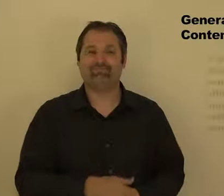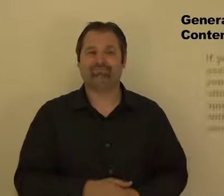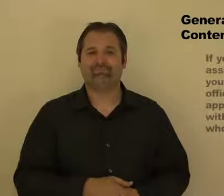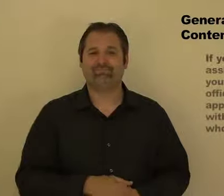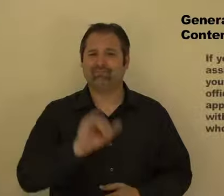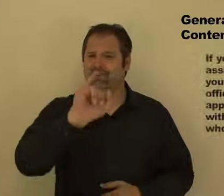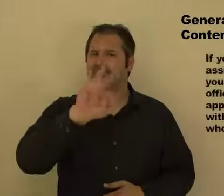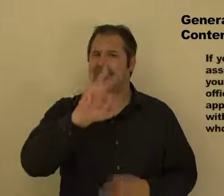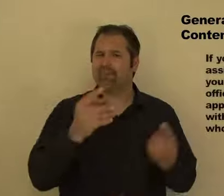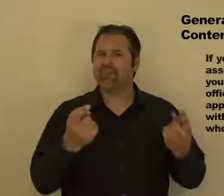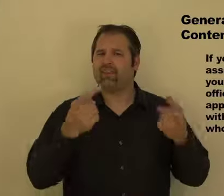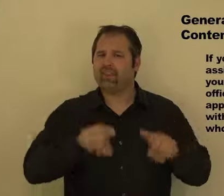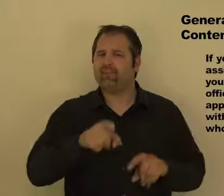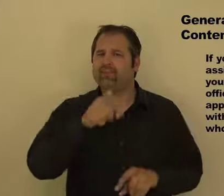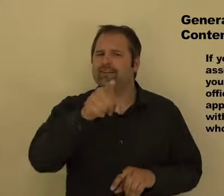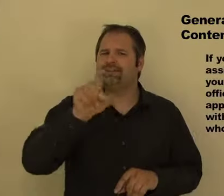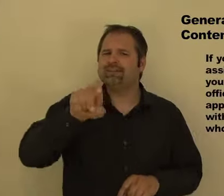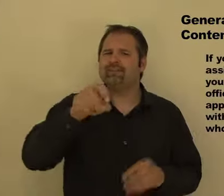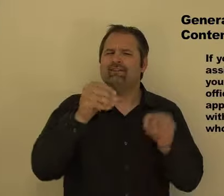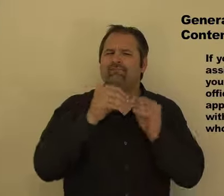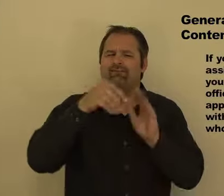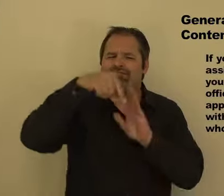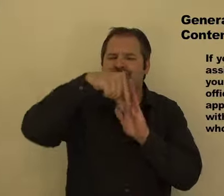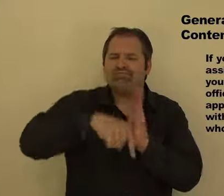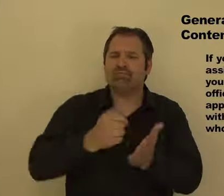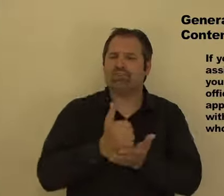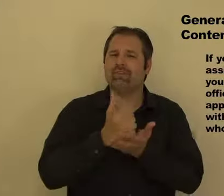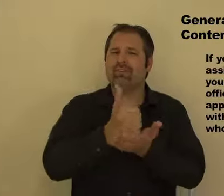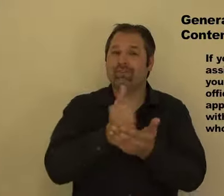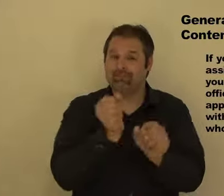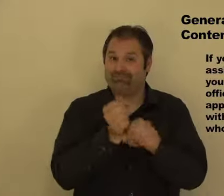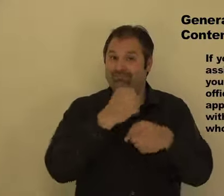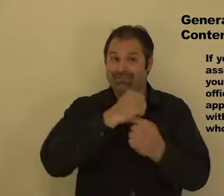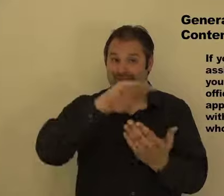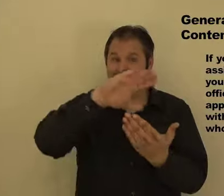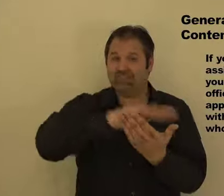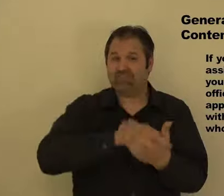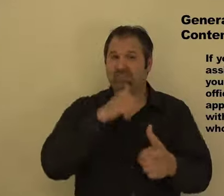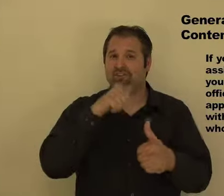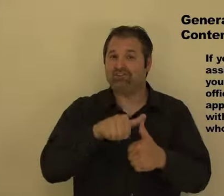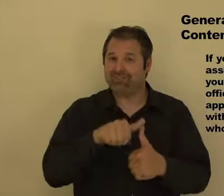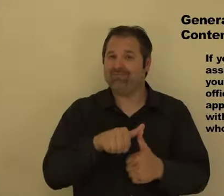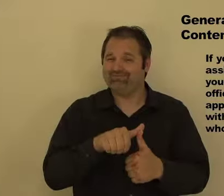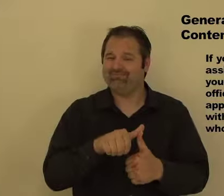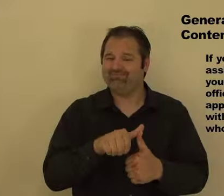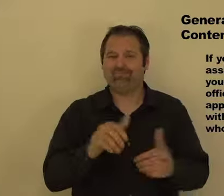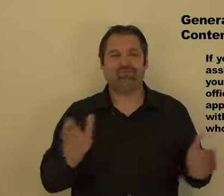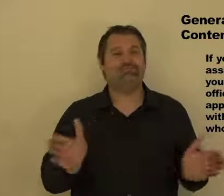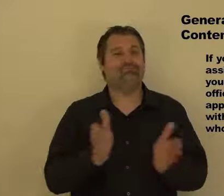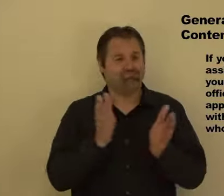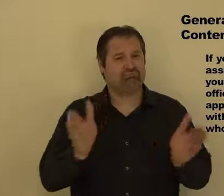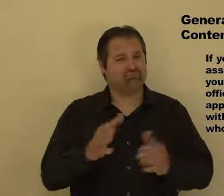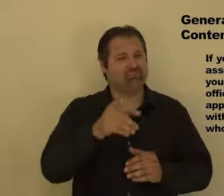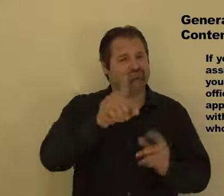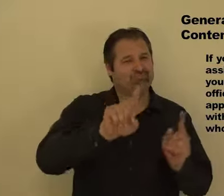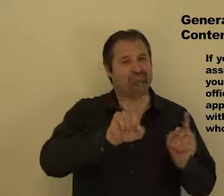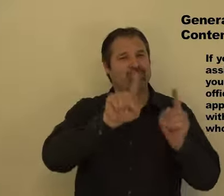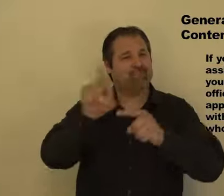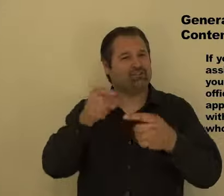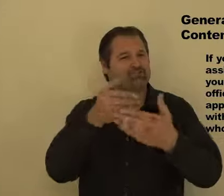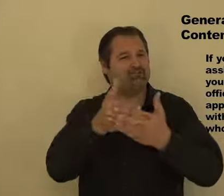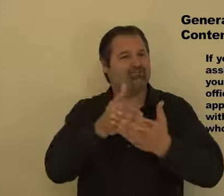I encourage you to contact your local Michigan WORKS office for an appointment